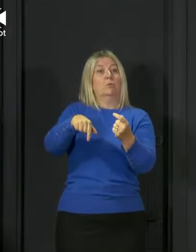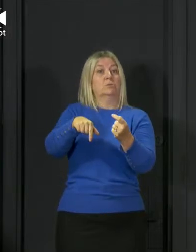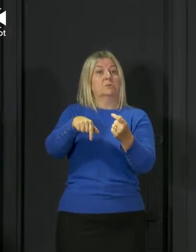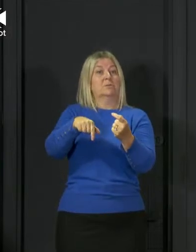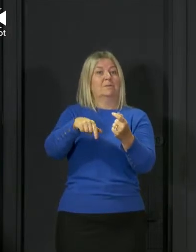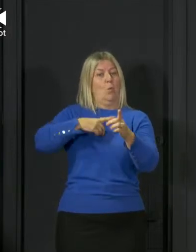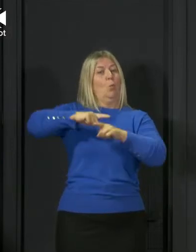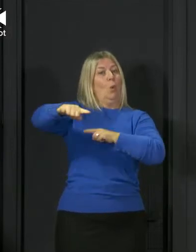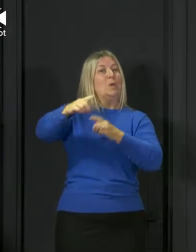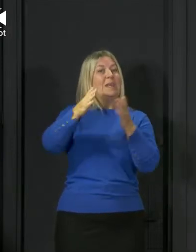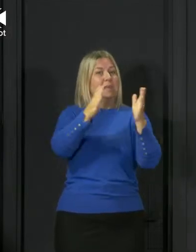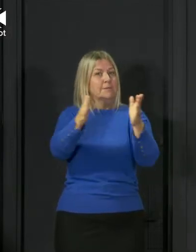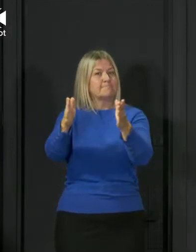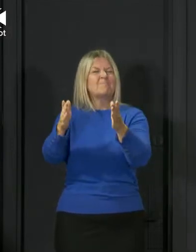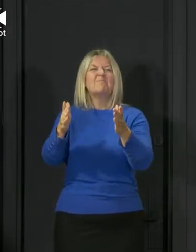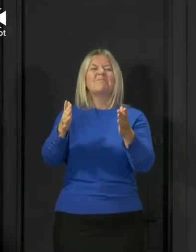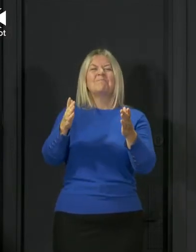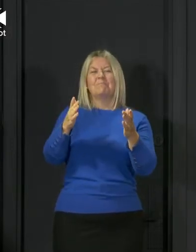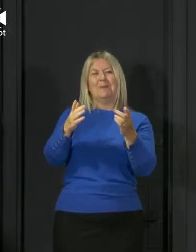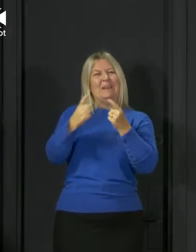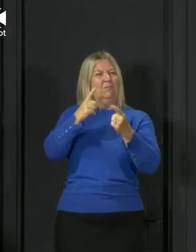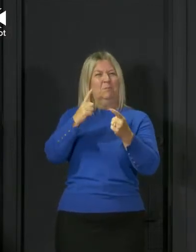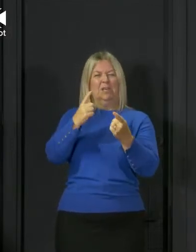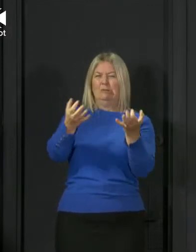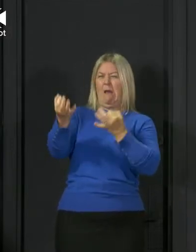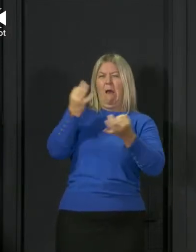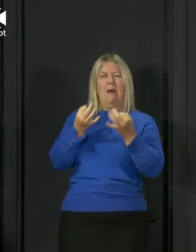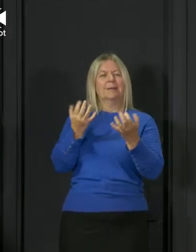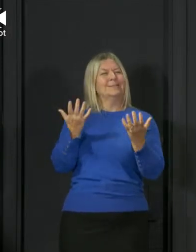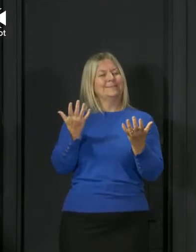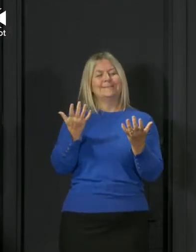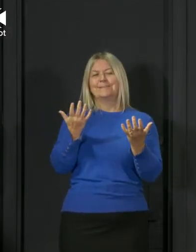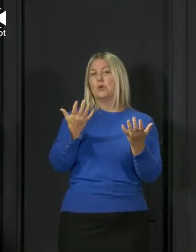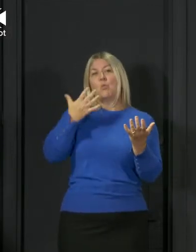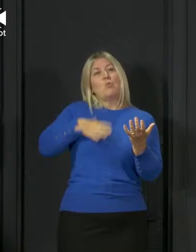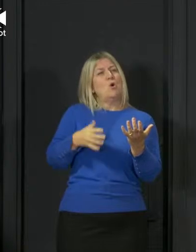But we know from information requests, that there is a desire, a very understandable desire,